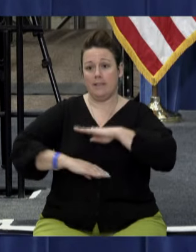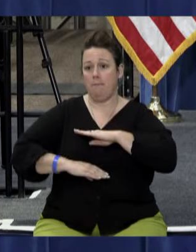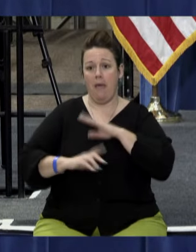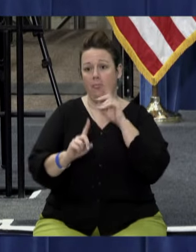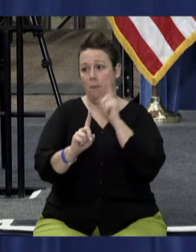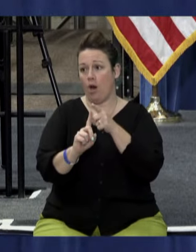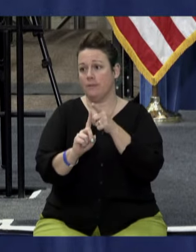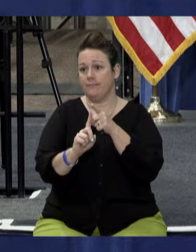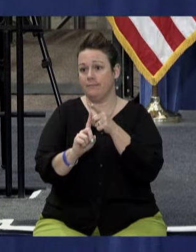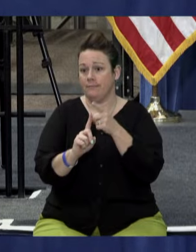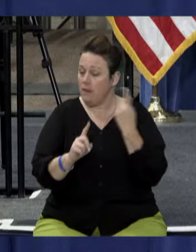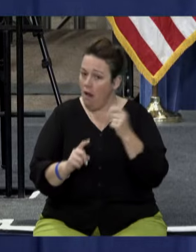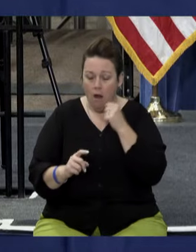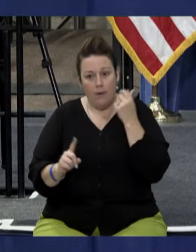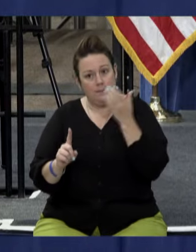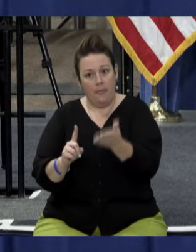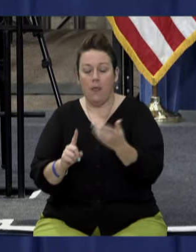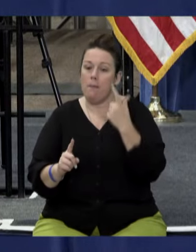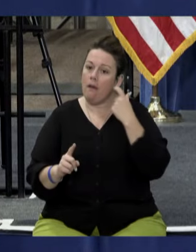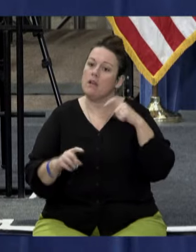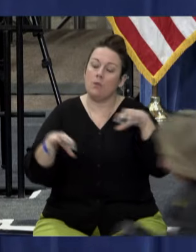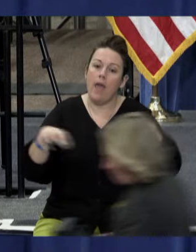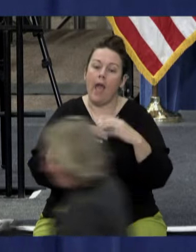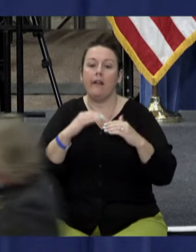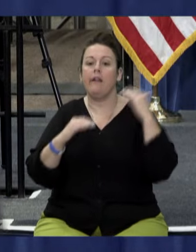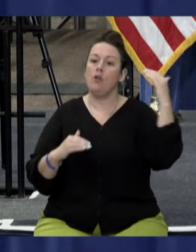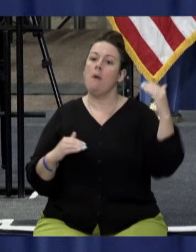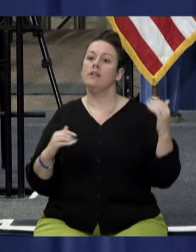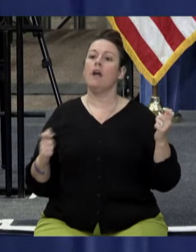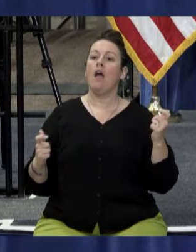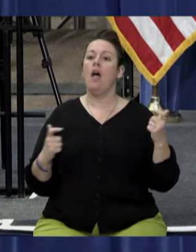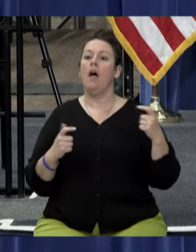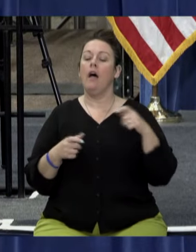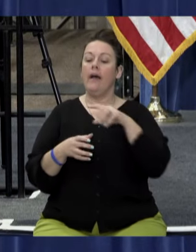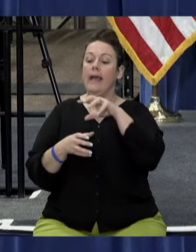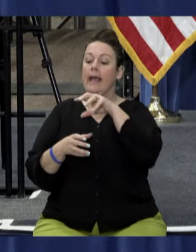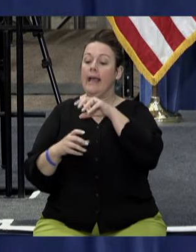We haven't always been there because we acted too much like interdependent hospitals as if they were